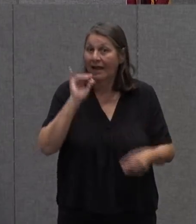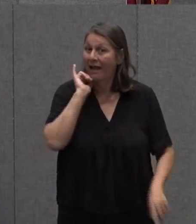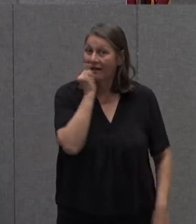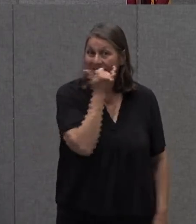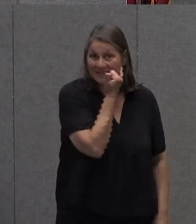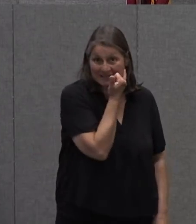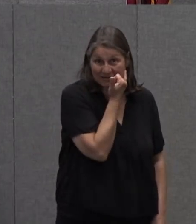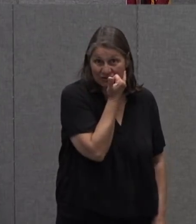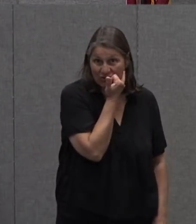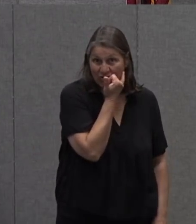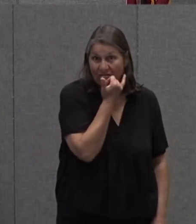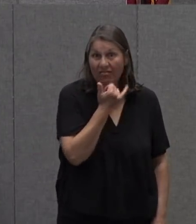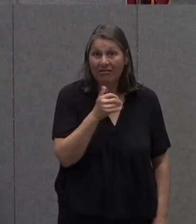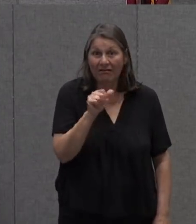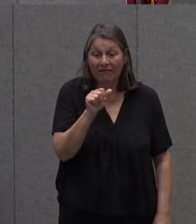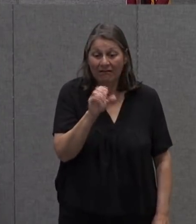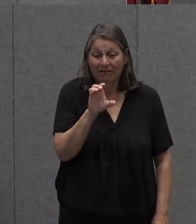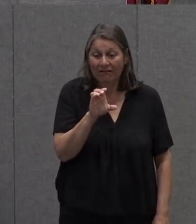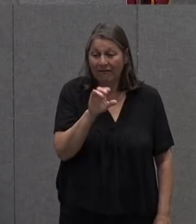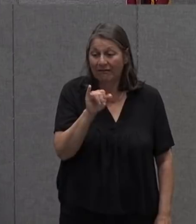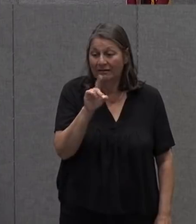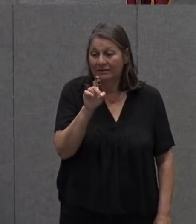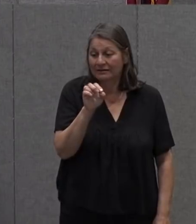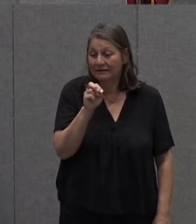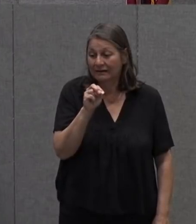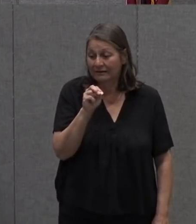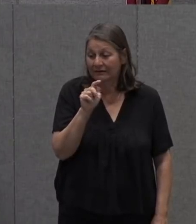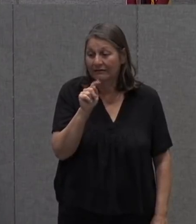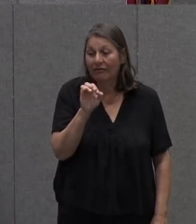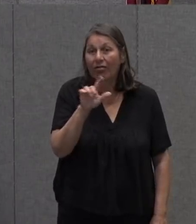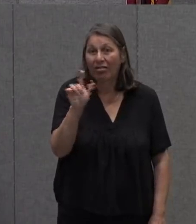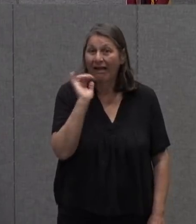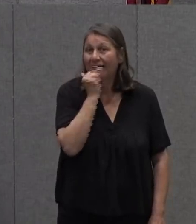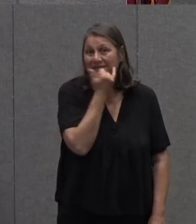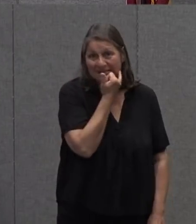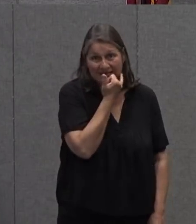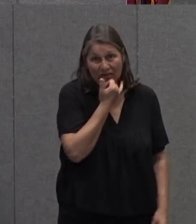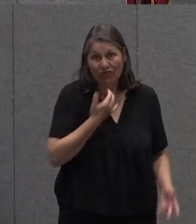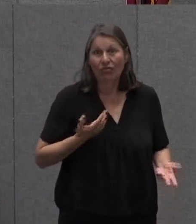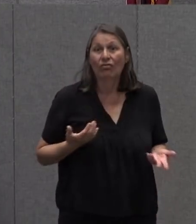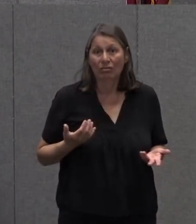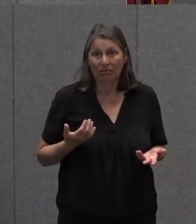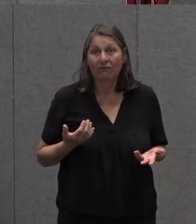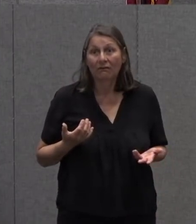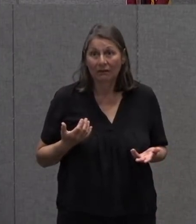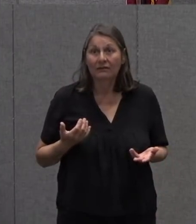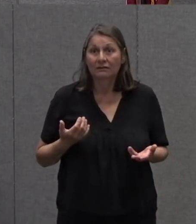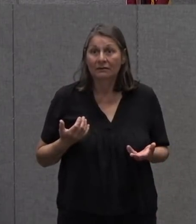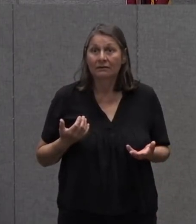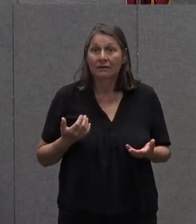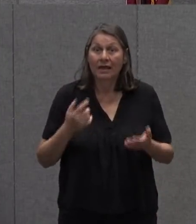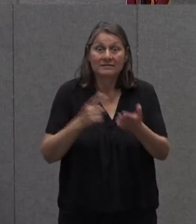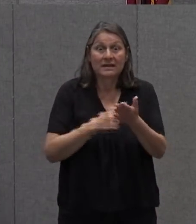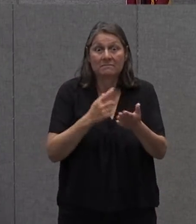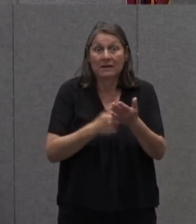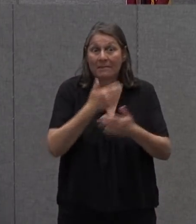Accidental, that was one of our words recently, too. Because sometimes the best inventions happen